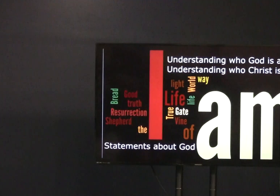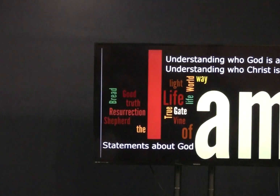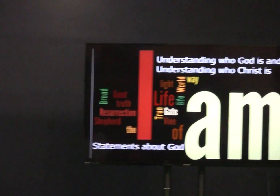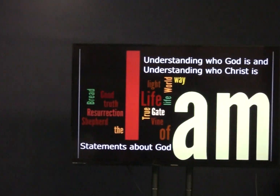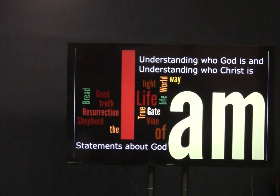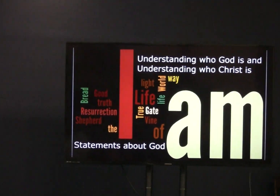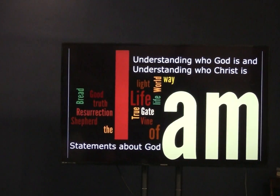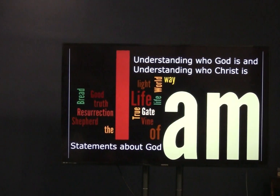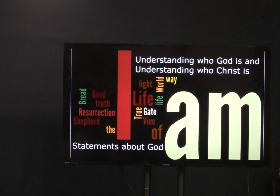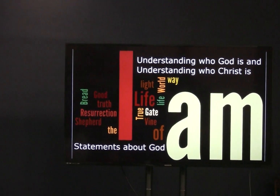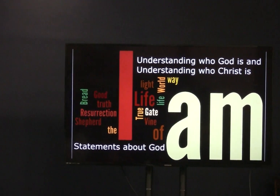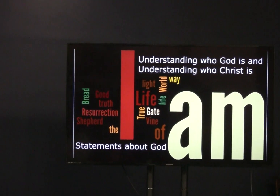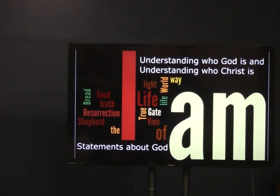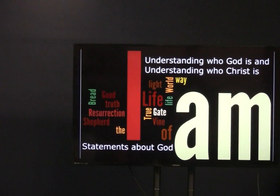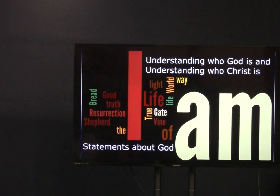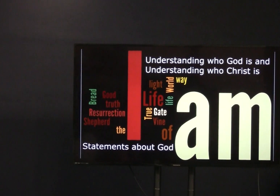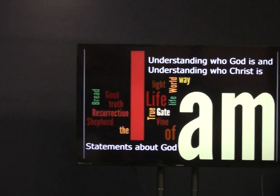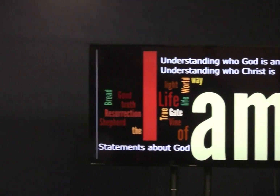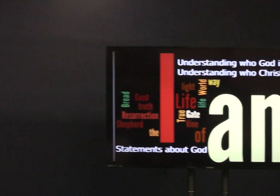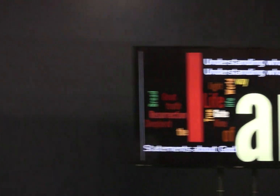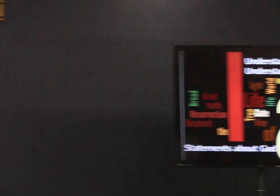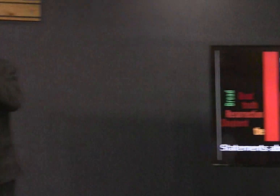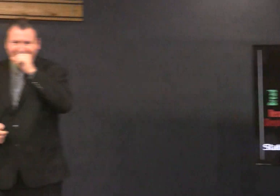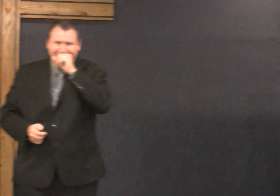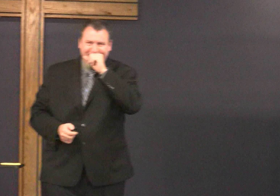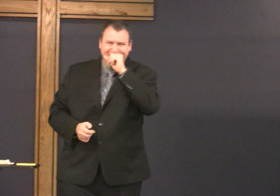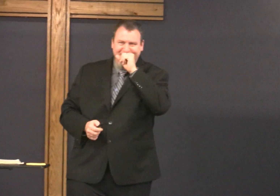thank you